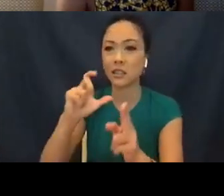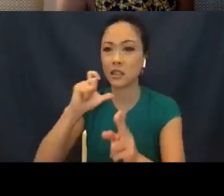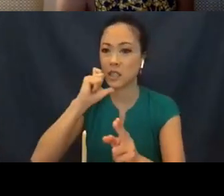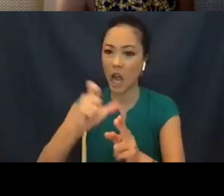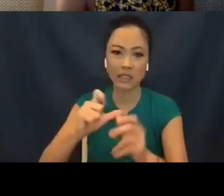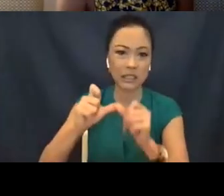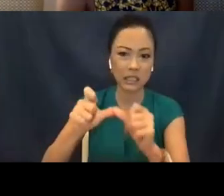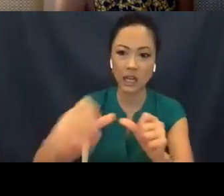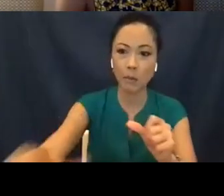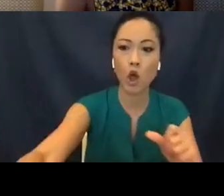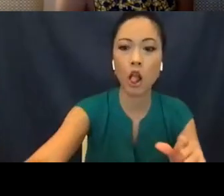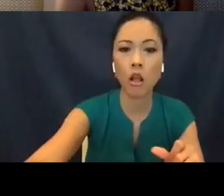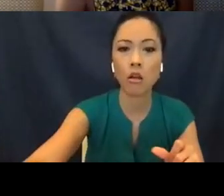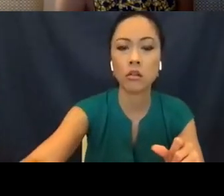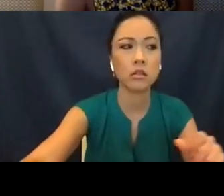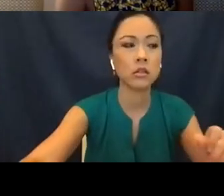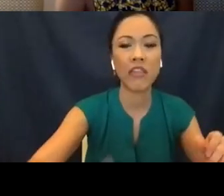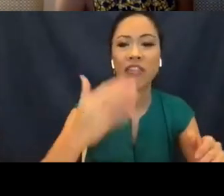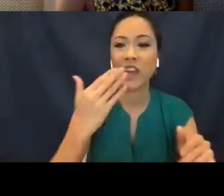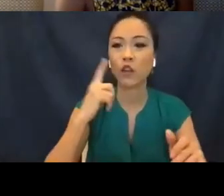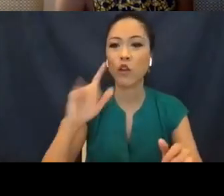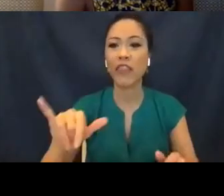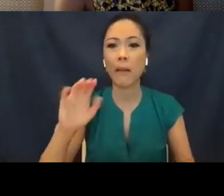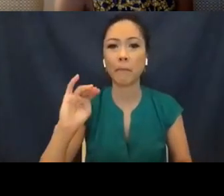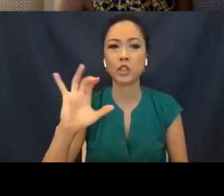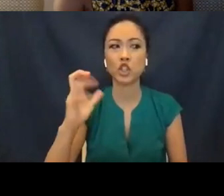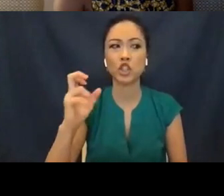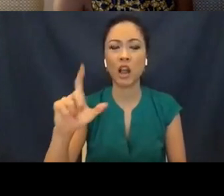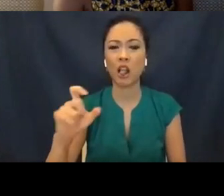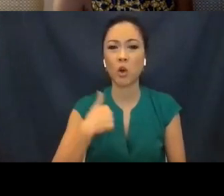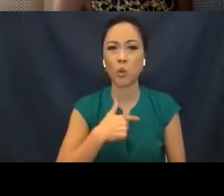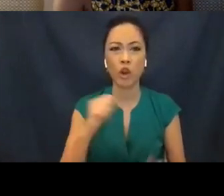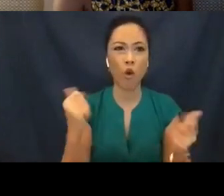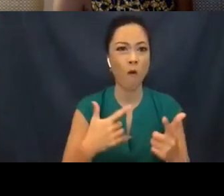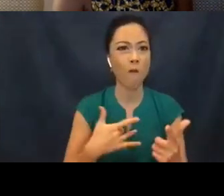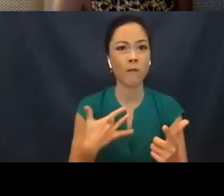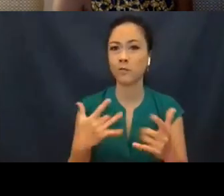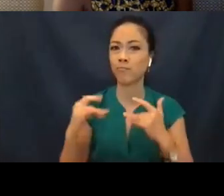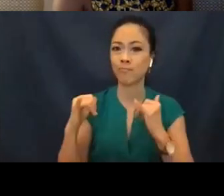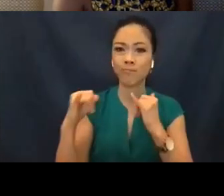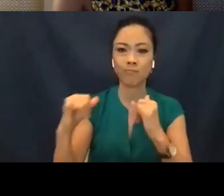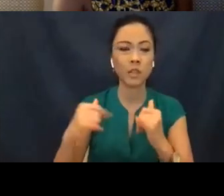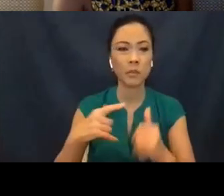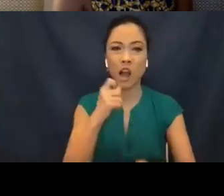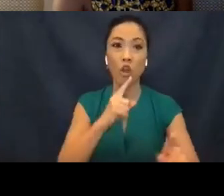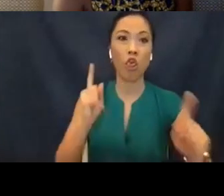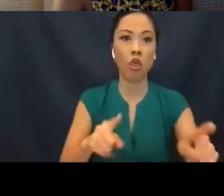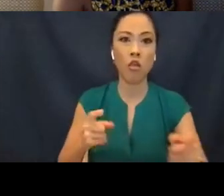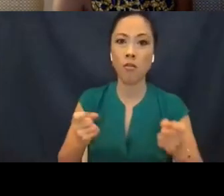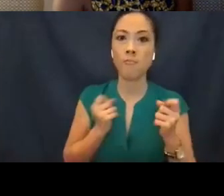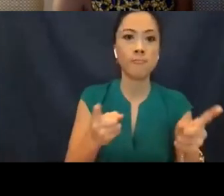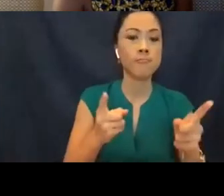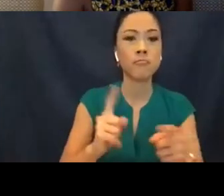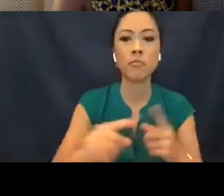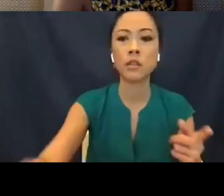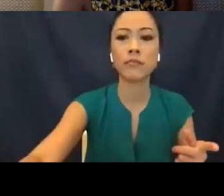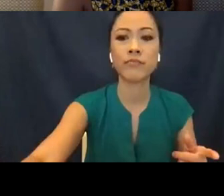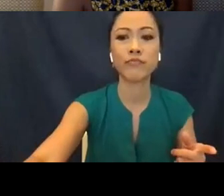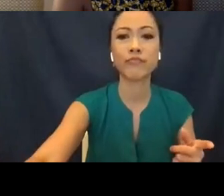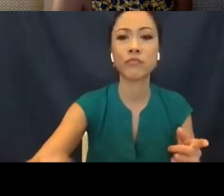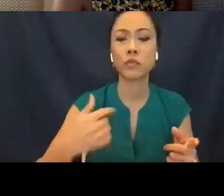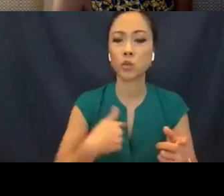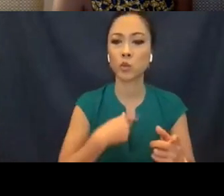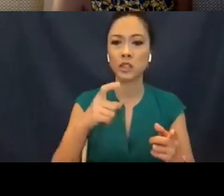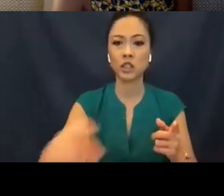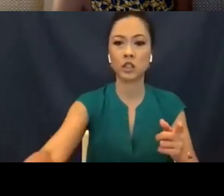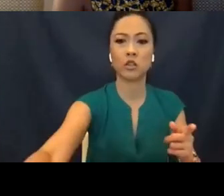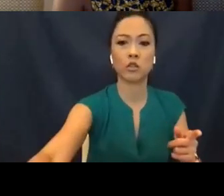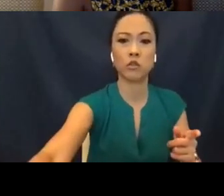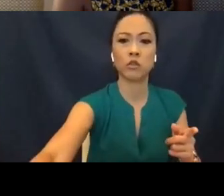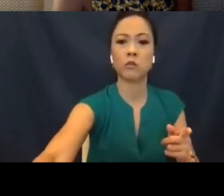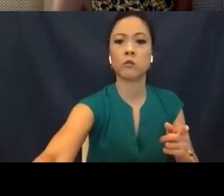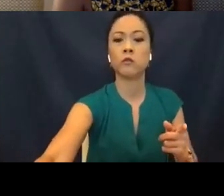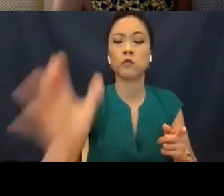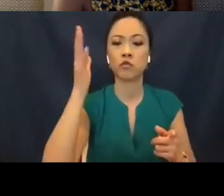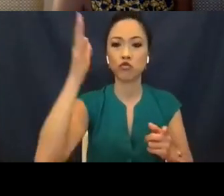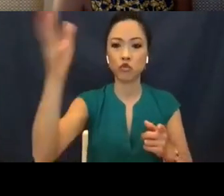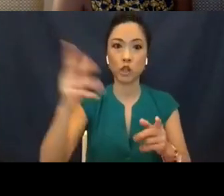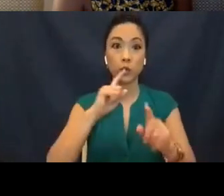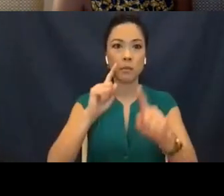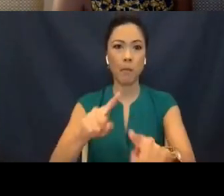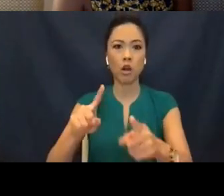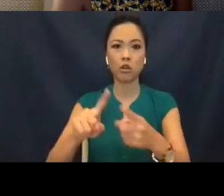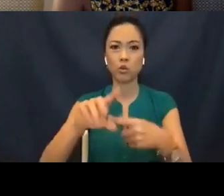yeah. Thank you for that, Michelle. We also need PUA extended and further relief funding for all art workers, not just performers. different